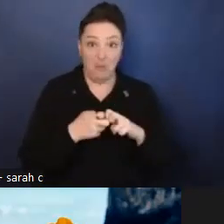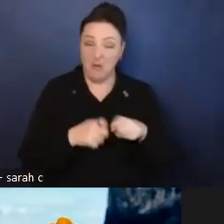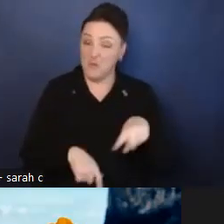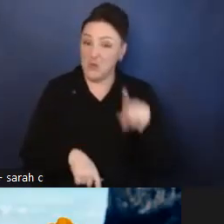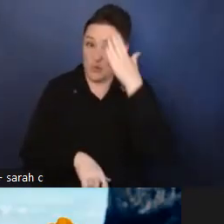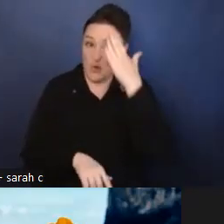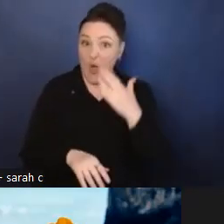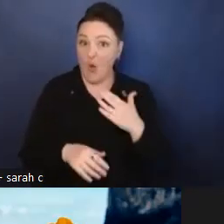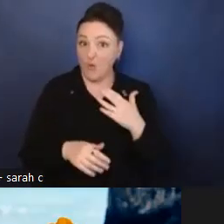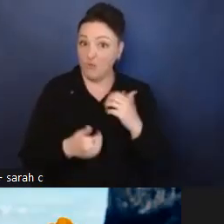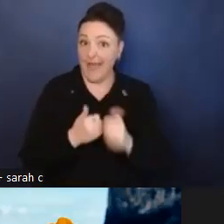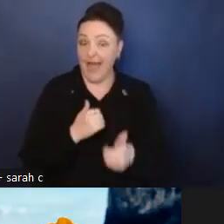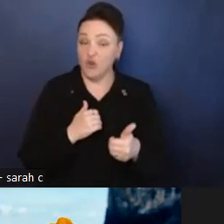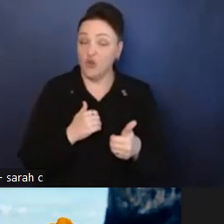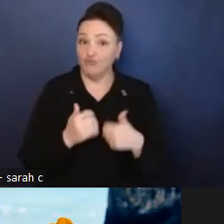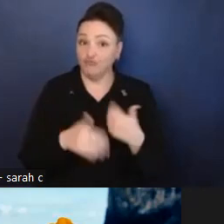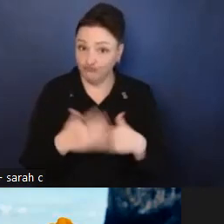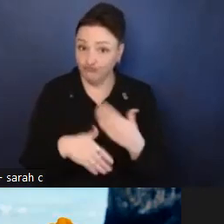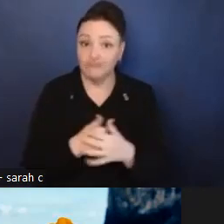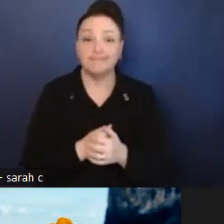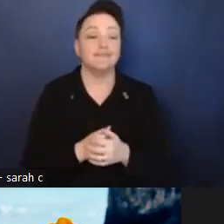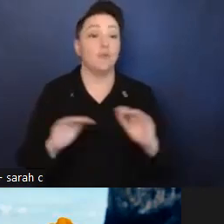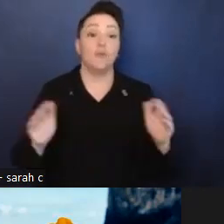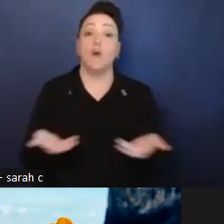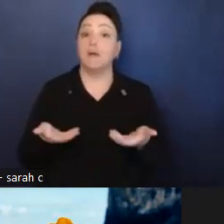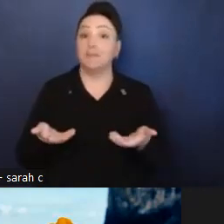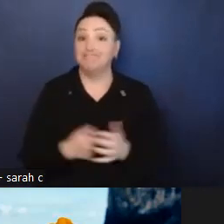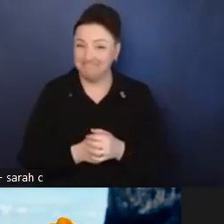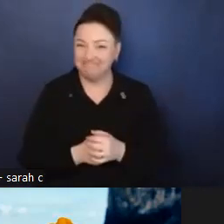Welcome to the Self-Suffiency partner call. I’m your host today James Barta.